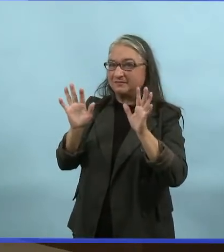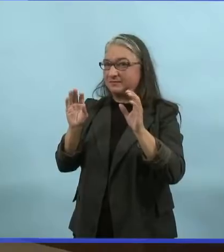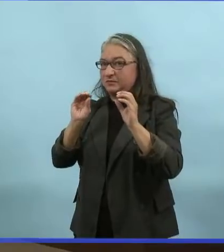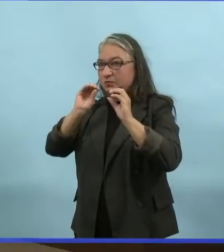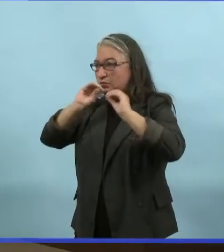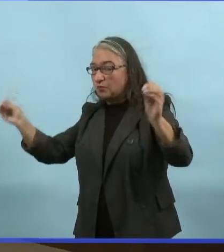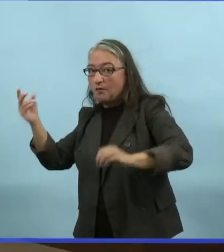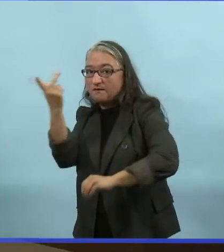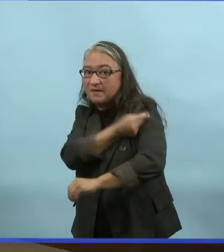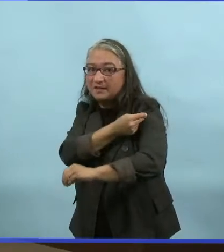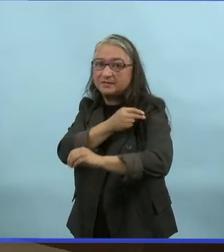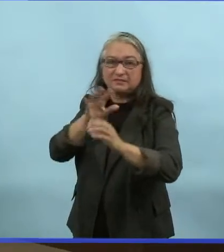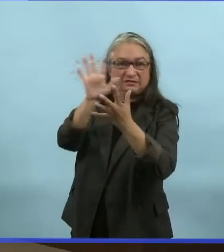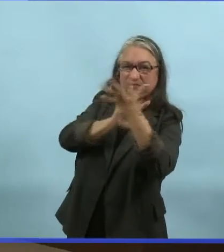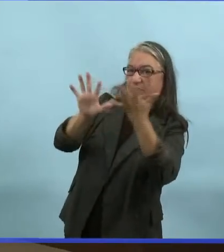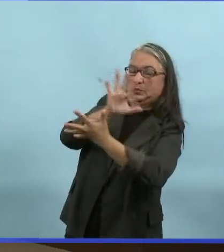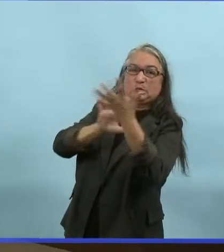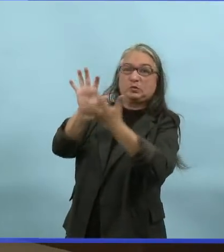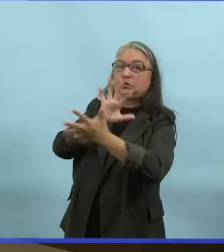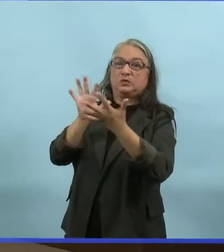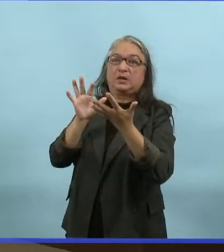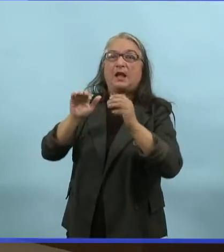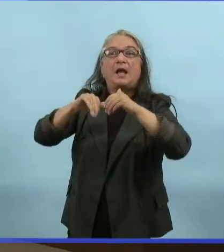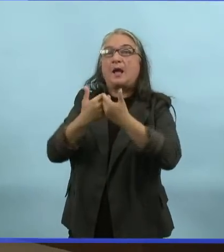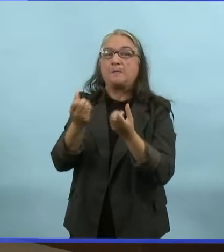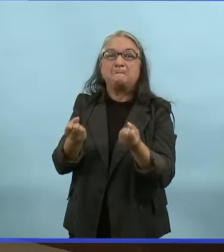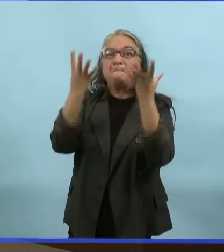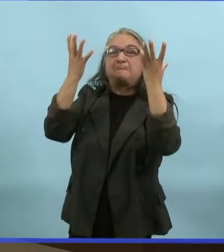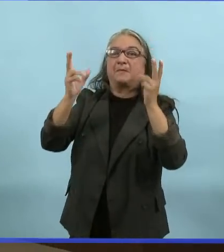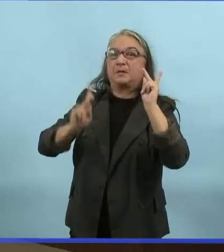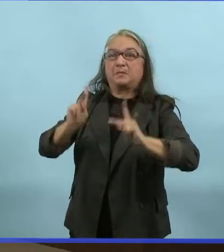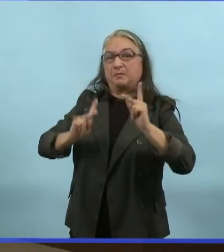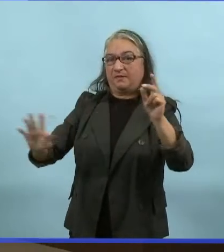still wound up in ICU and what would be the explanation for that if that was the case